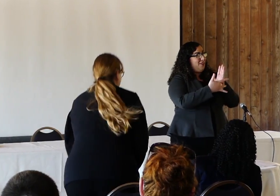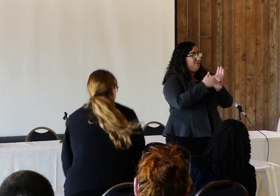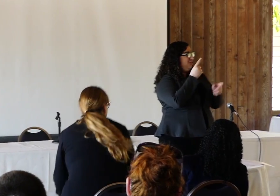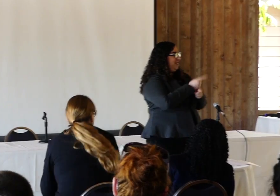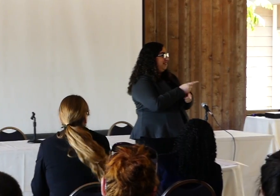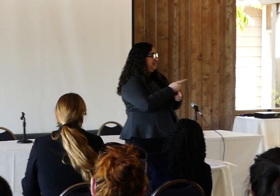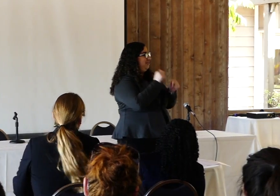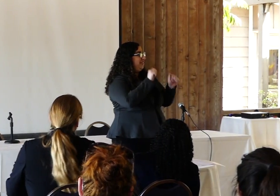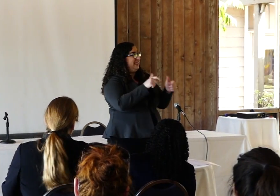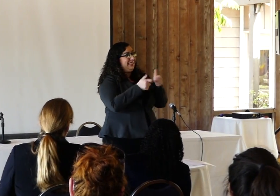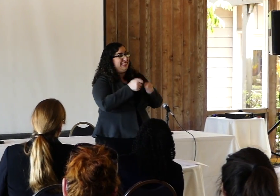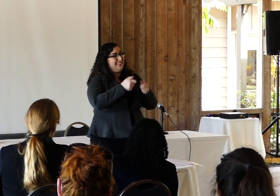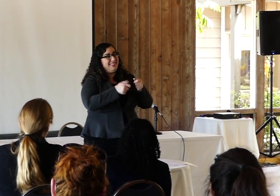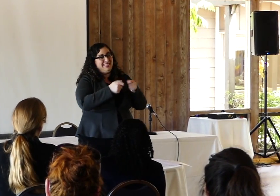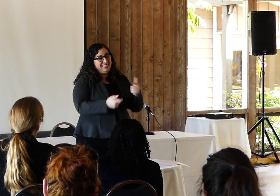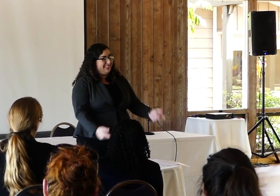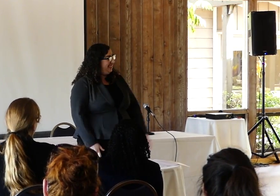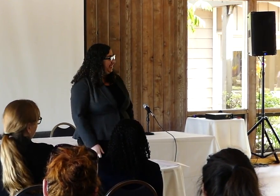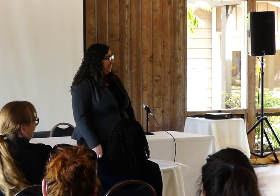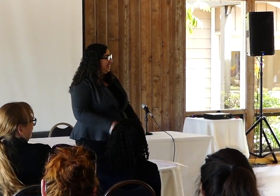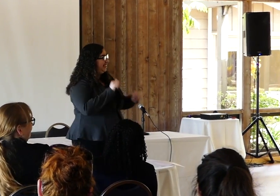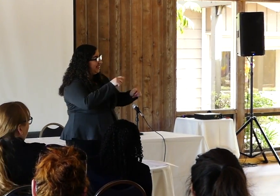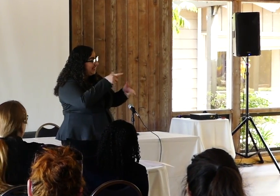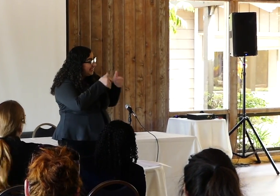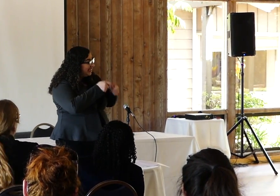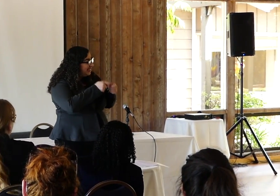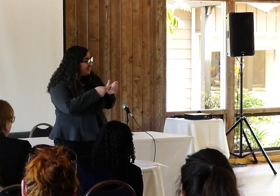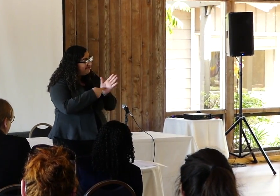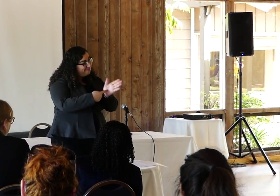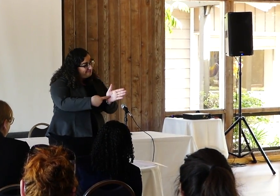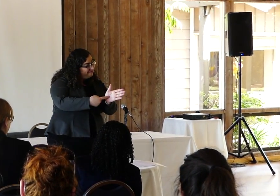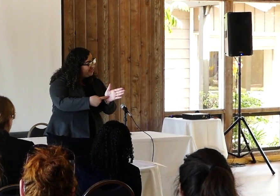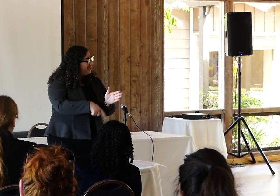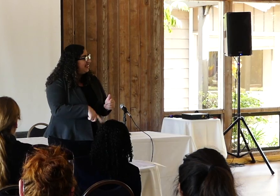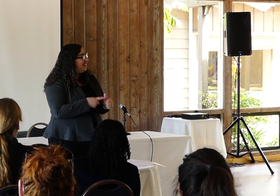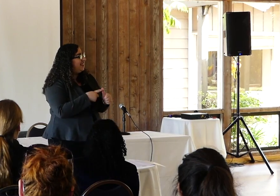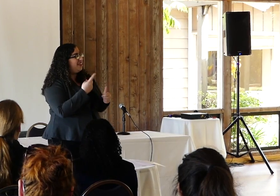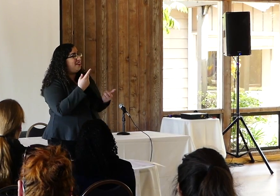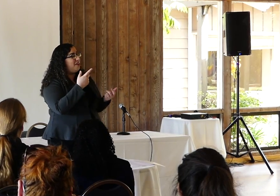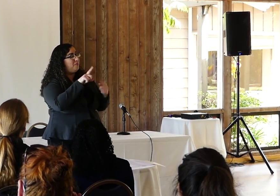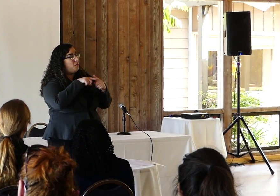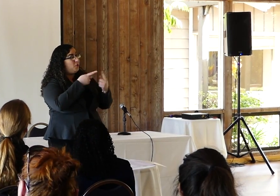Yes. Well now we have technology so the texting